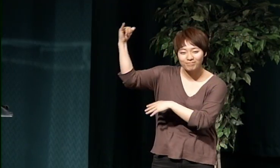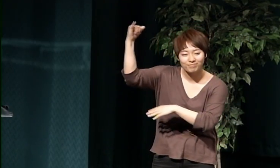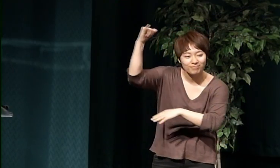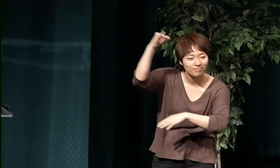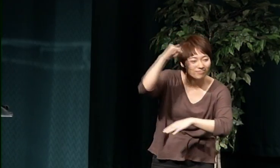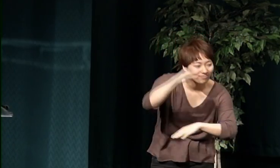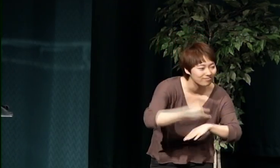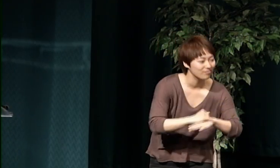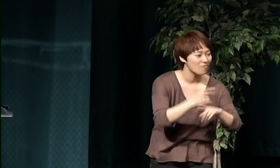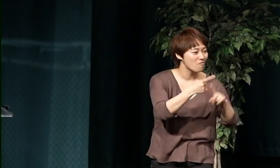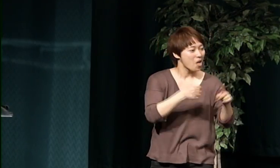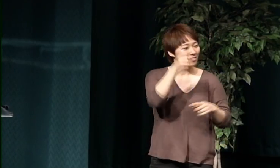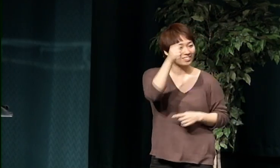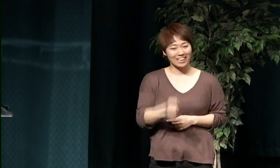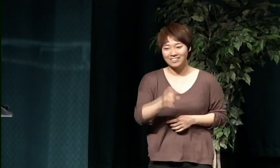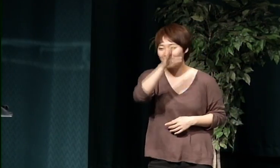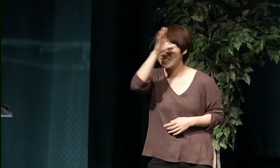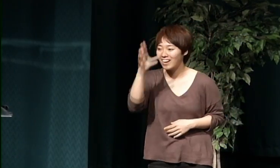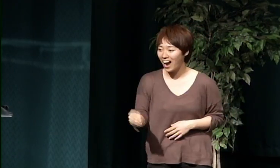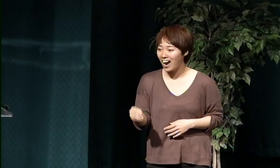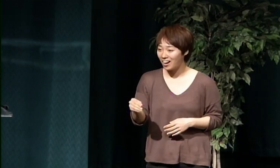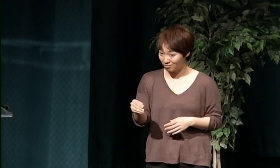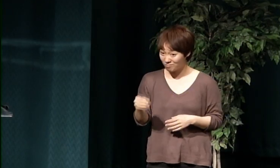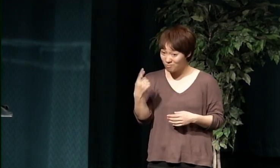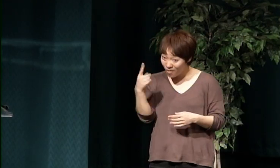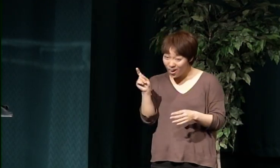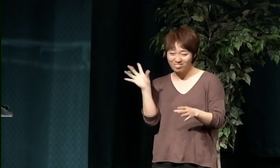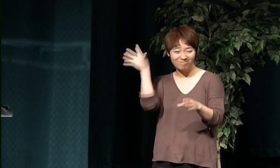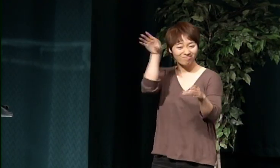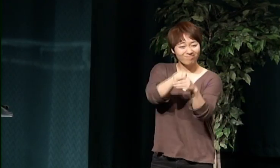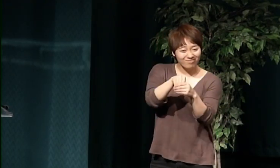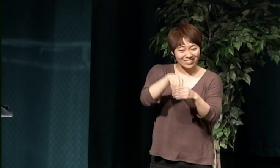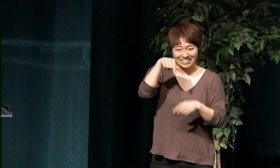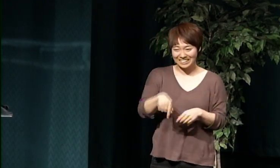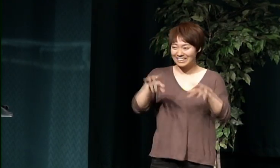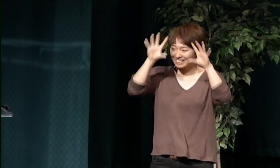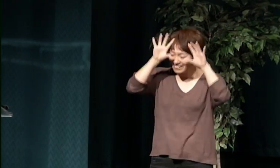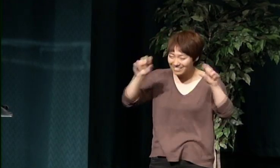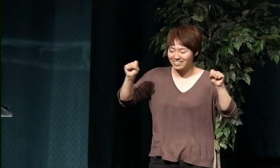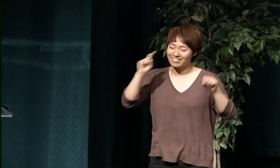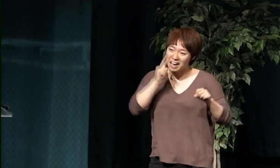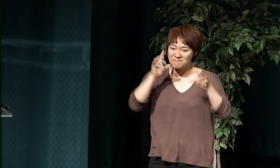who have traveled a long way from South Africa to participate